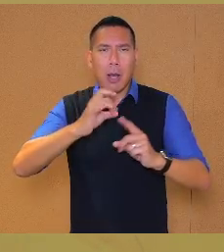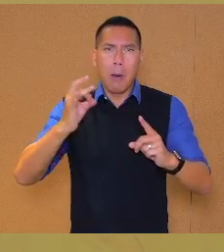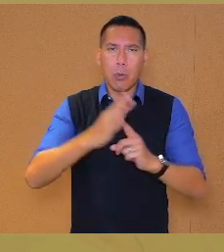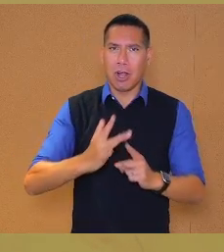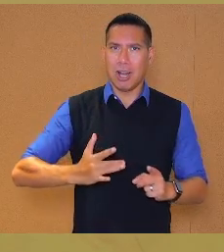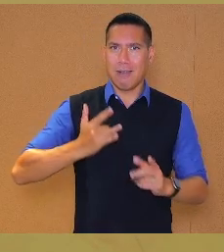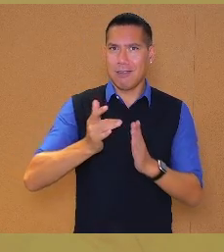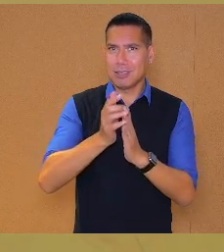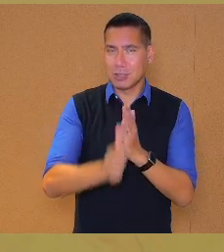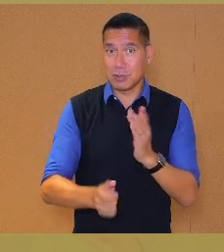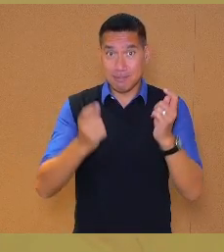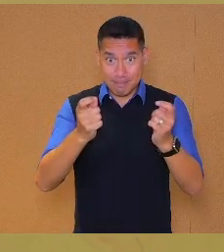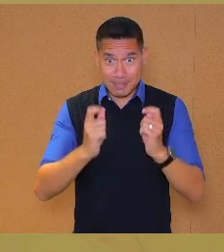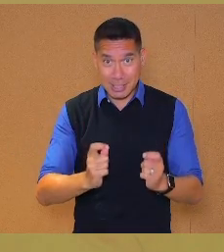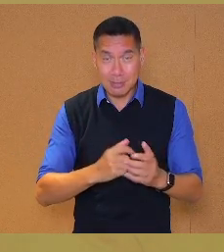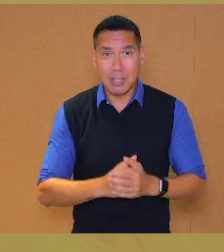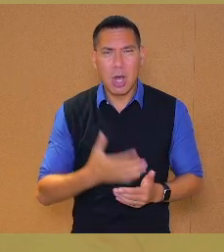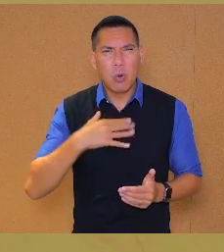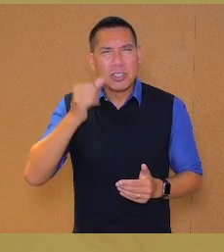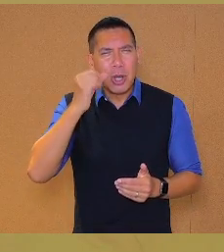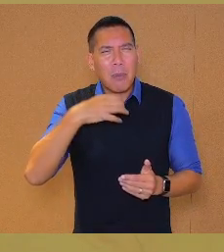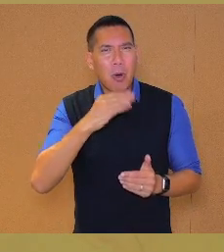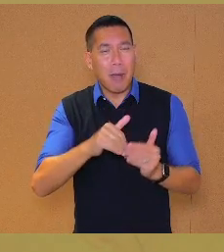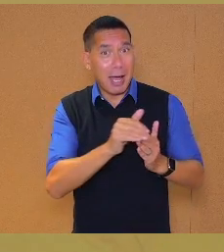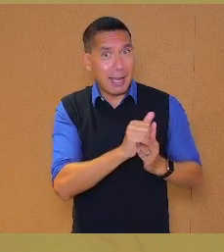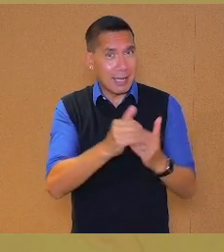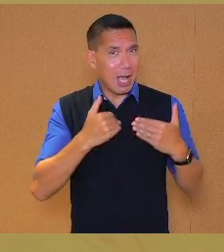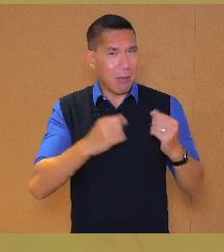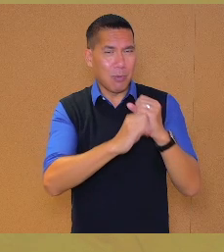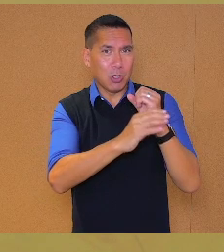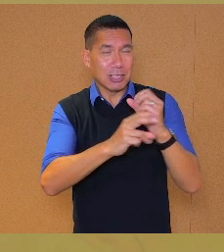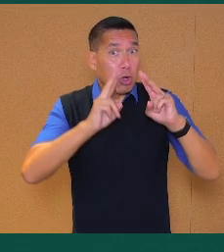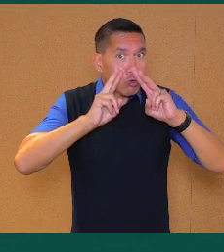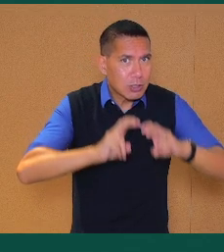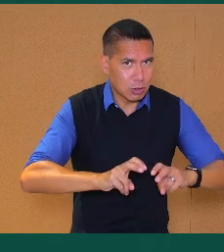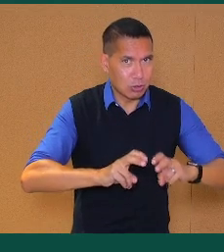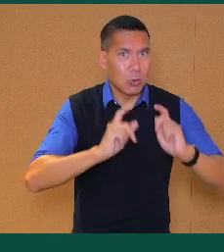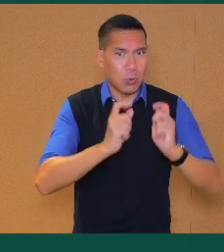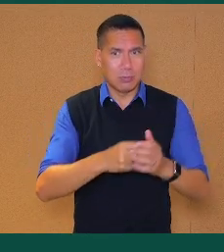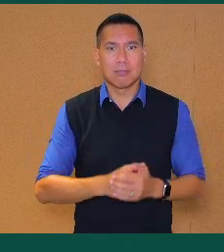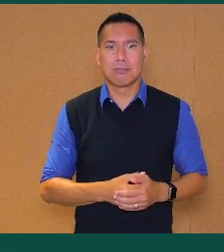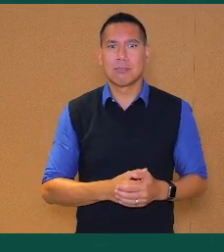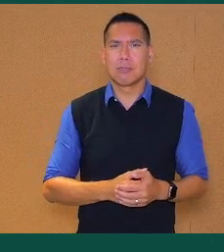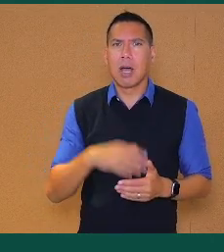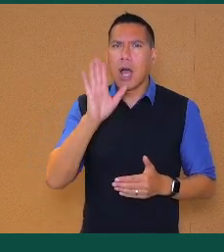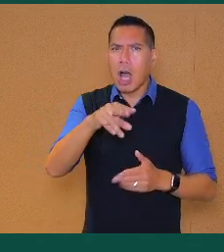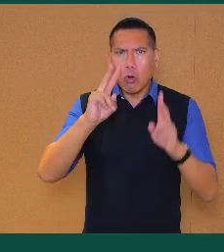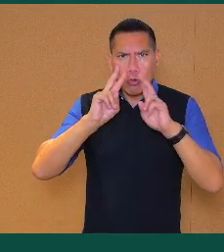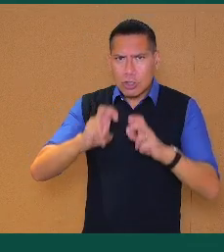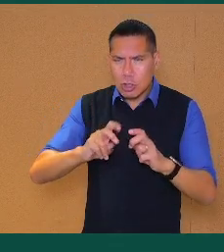Next up, let's hear more about the Leading Health Promotion Research Award. >> Research changes lives.